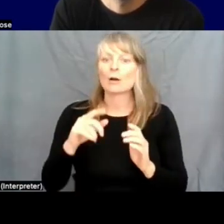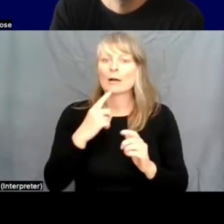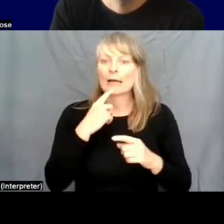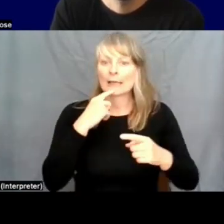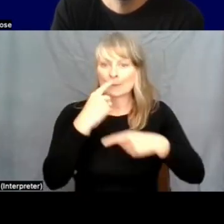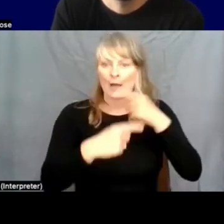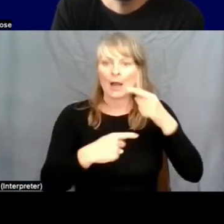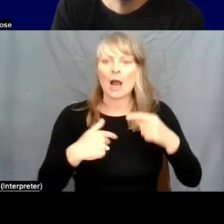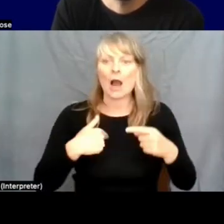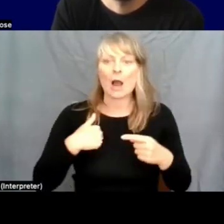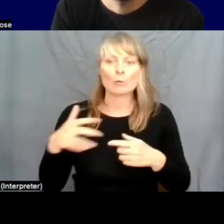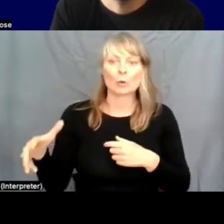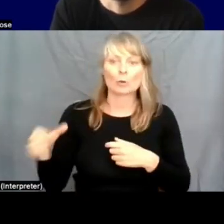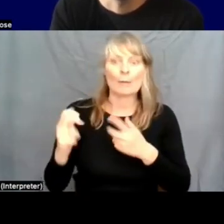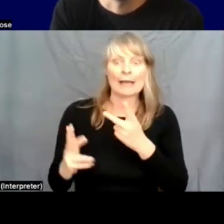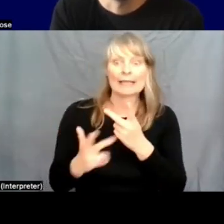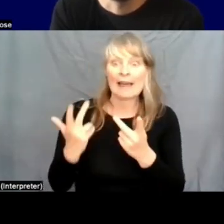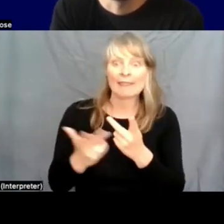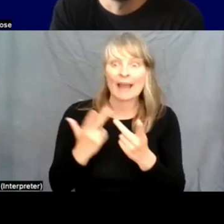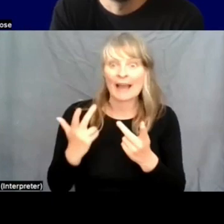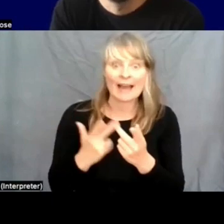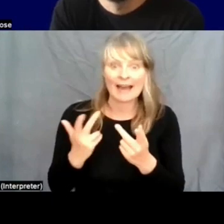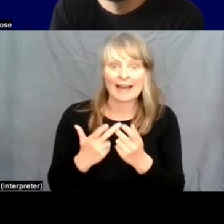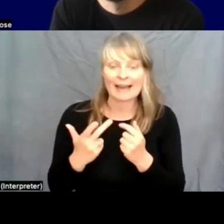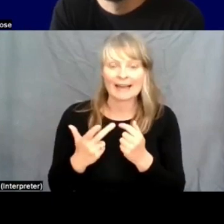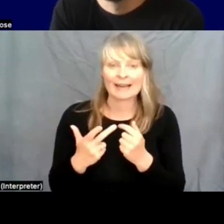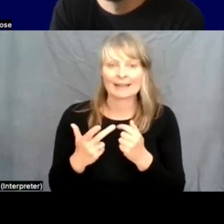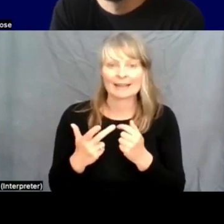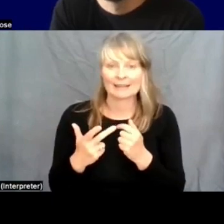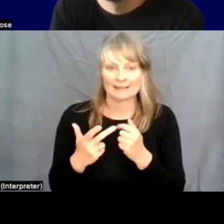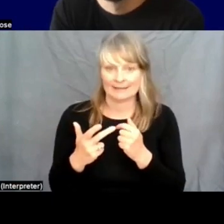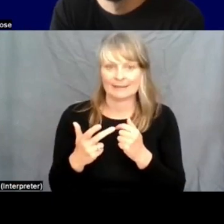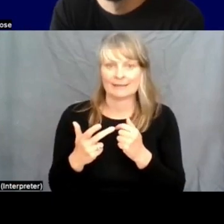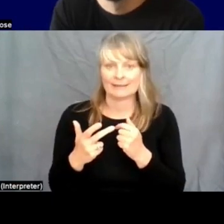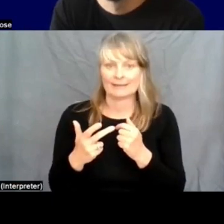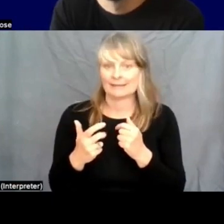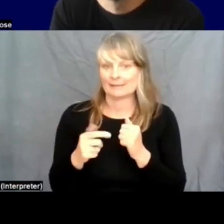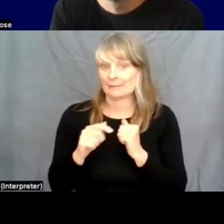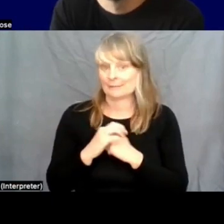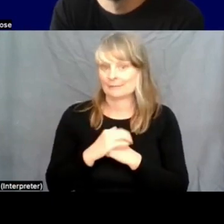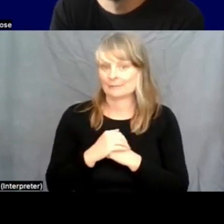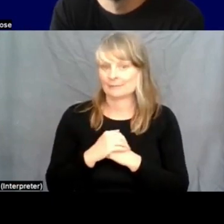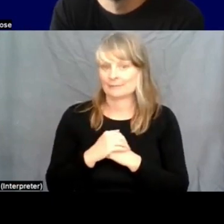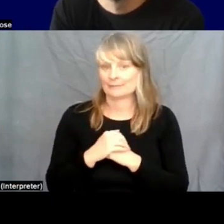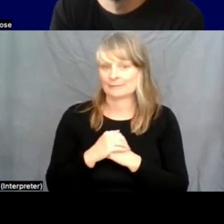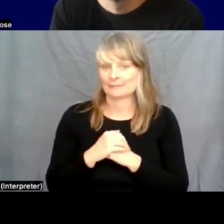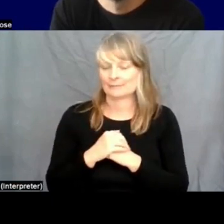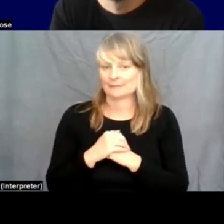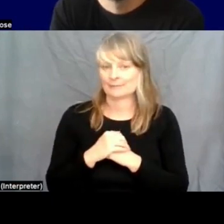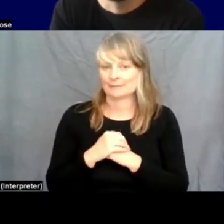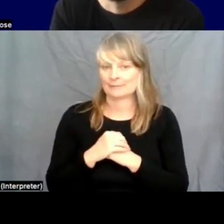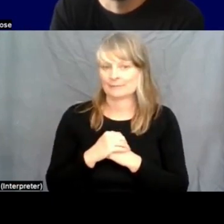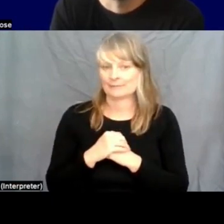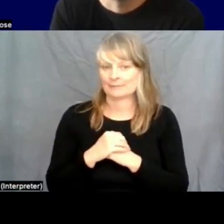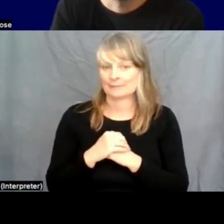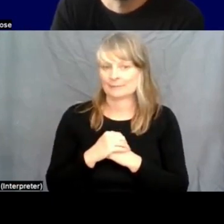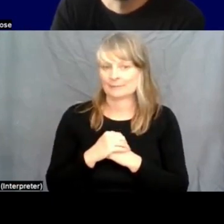and when it's down here we are going to put it in your hand. They pick up a crab.